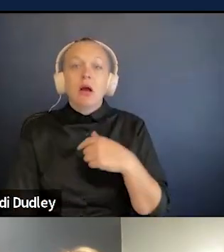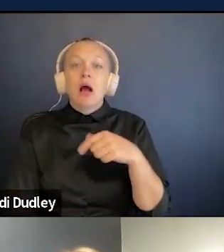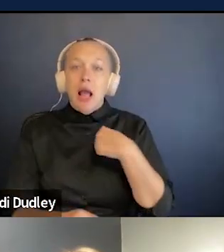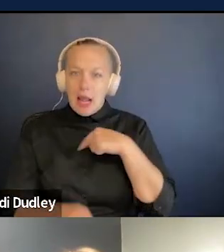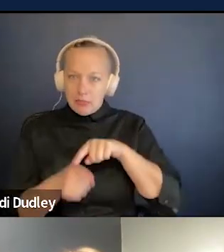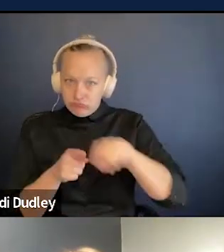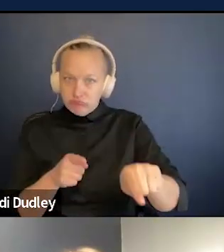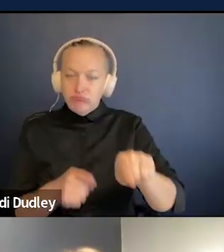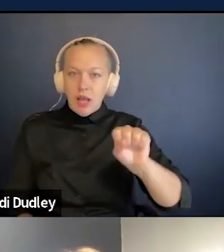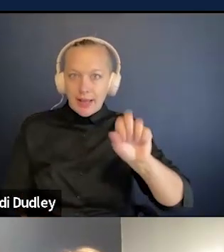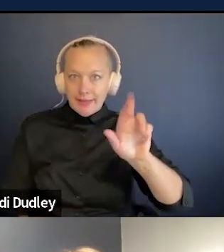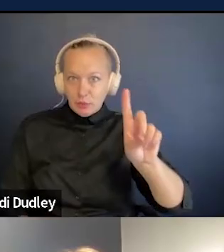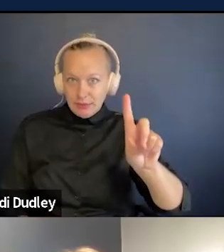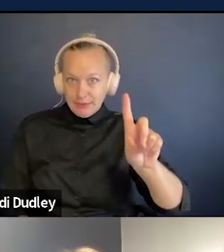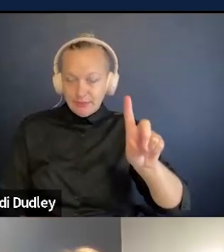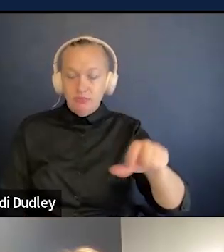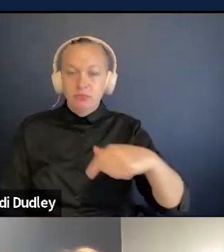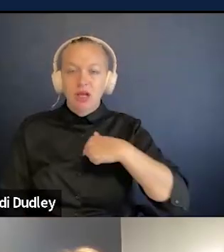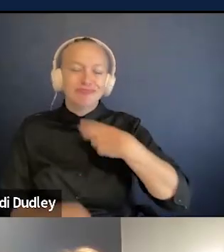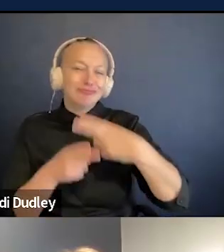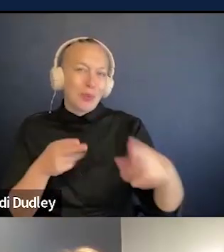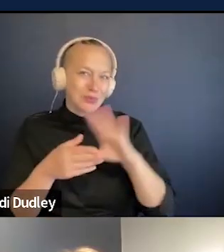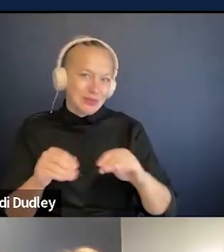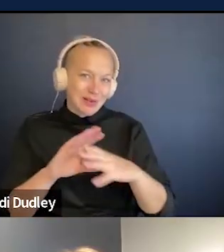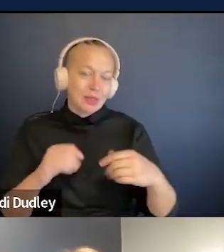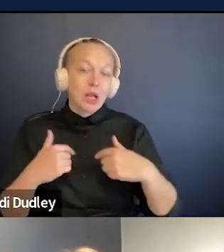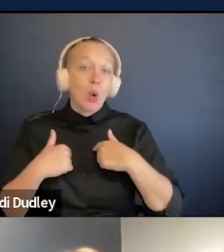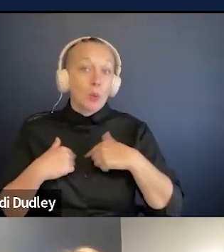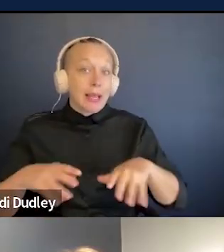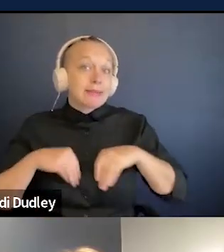And… real short story, I wanted… we… we took Blue Cross.